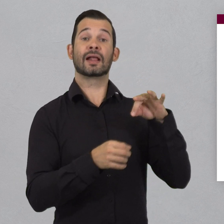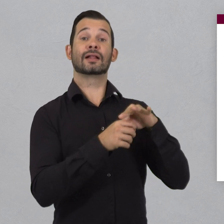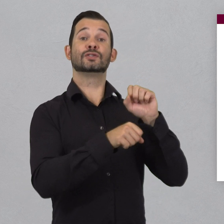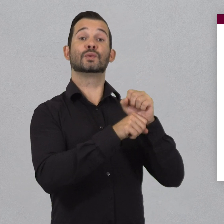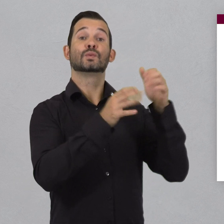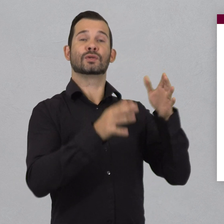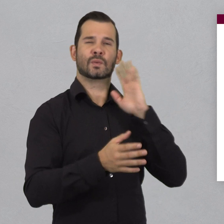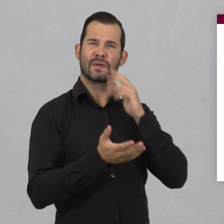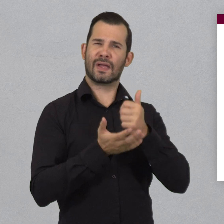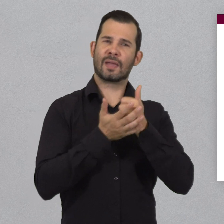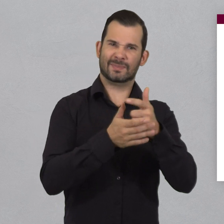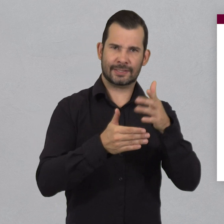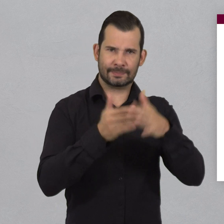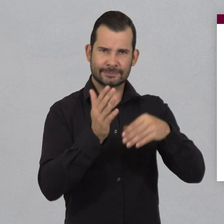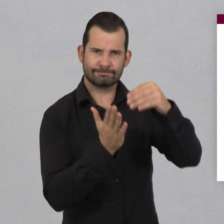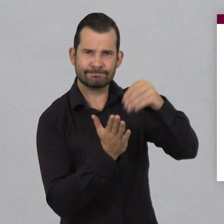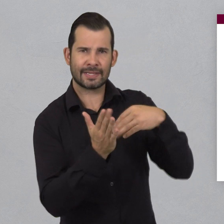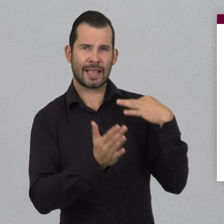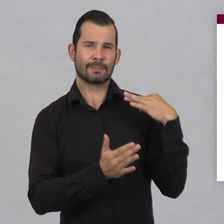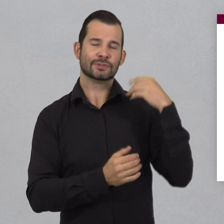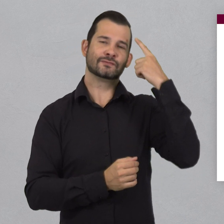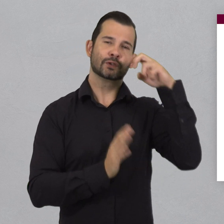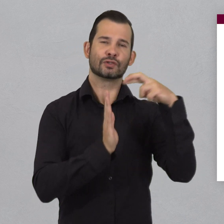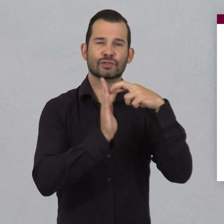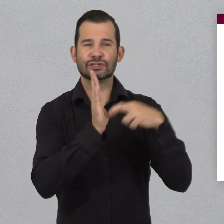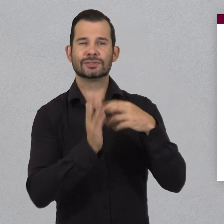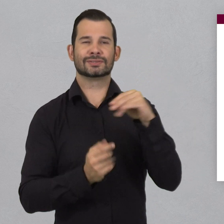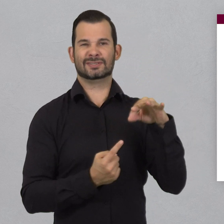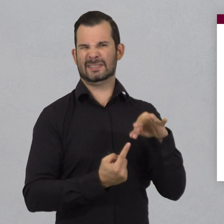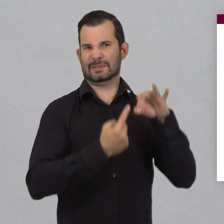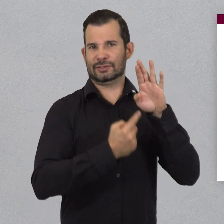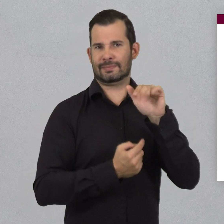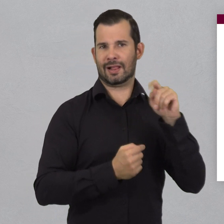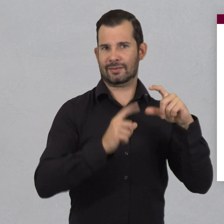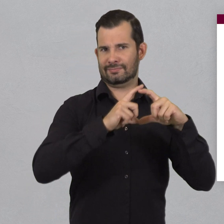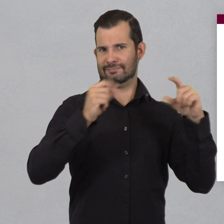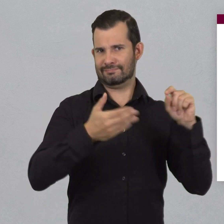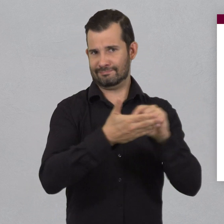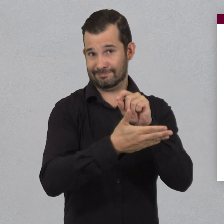The election worker will help you complete an Application for Registration and Special